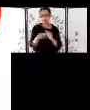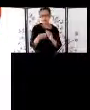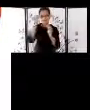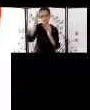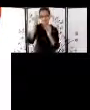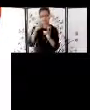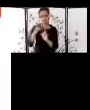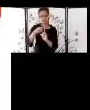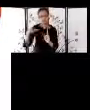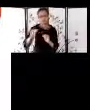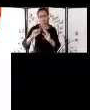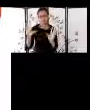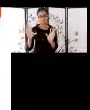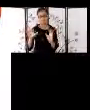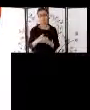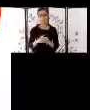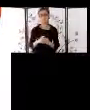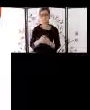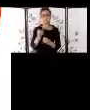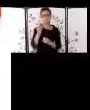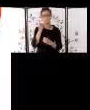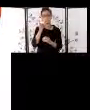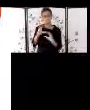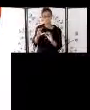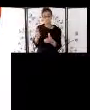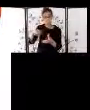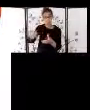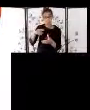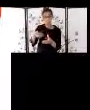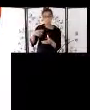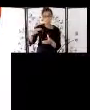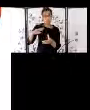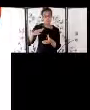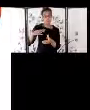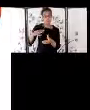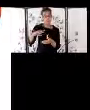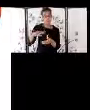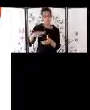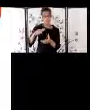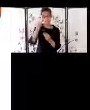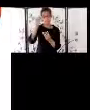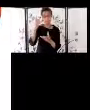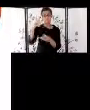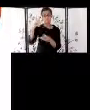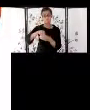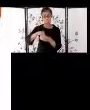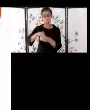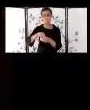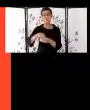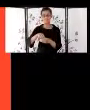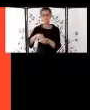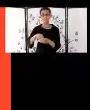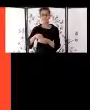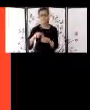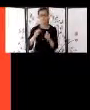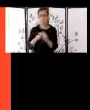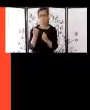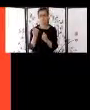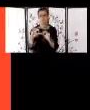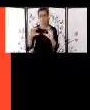all the members’ resumes in a single PDF along with the collective CV if you have one.